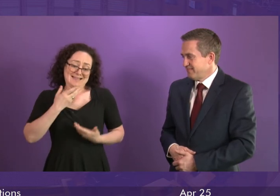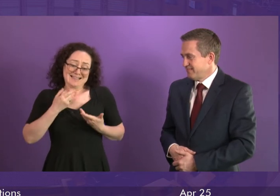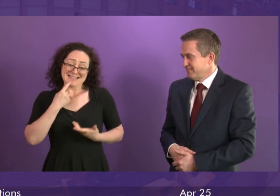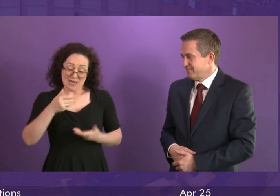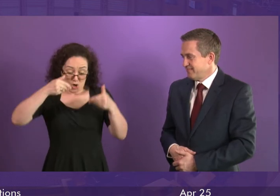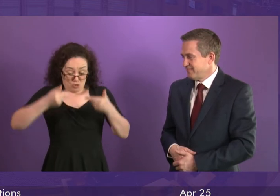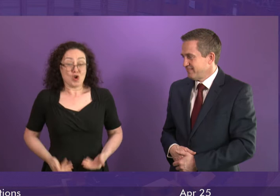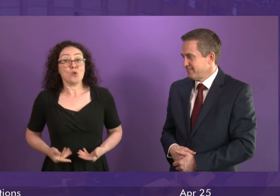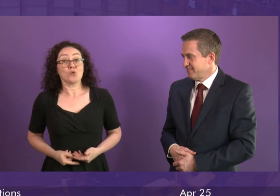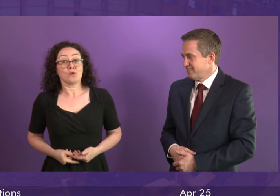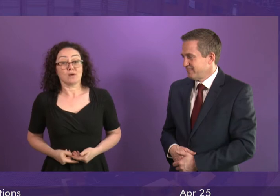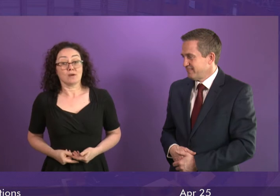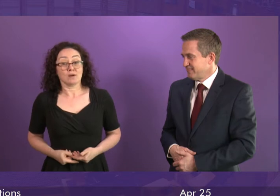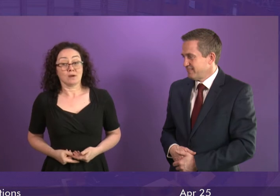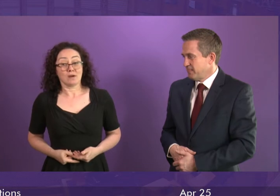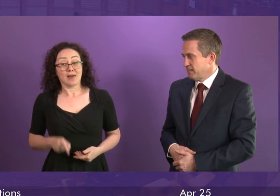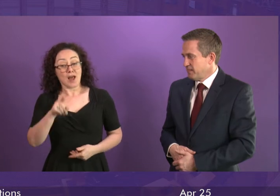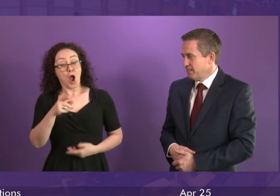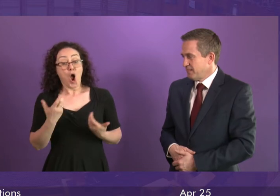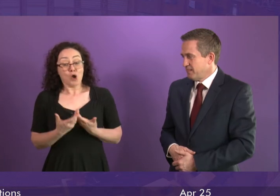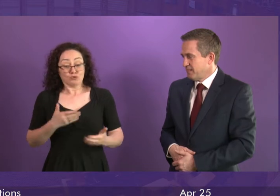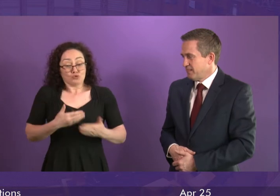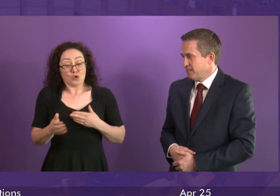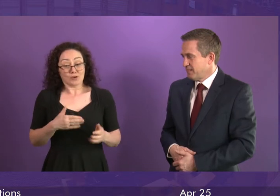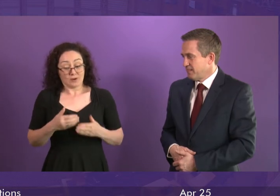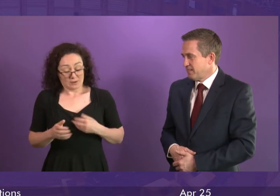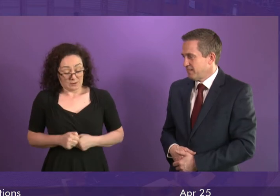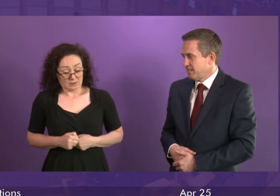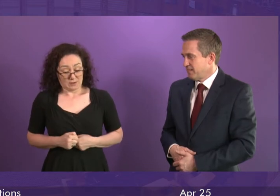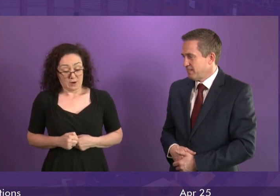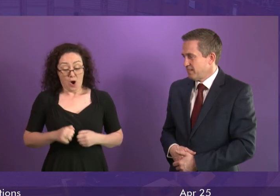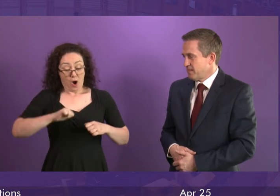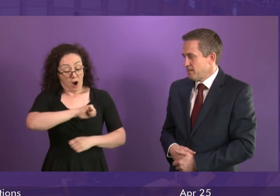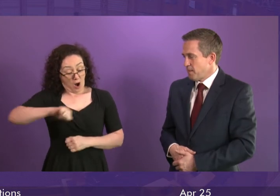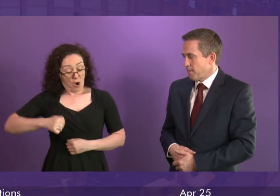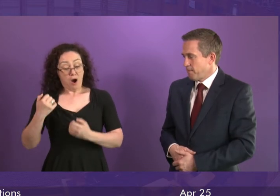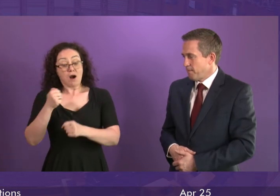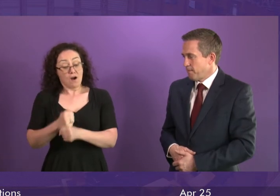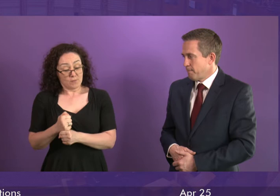cuts is for a devolved Government to take money out of devolved services to plug the